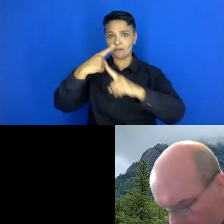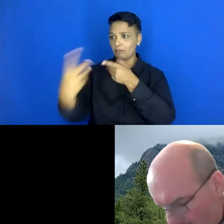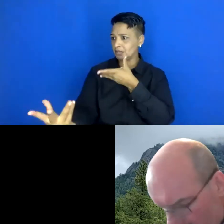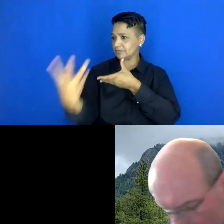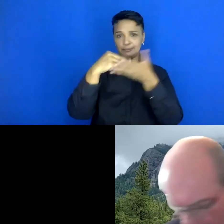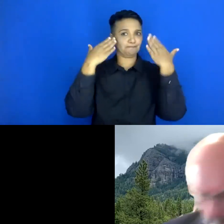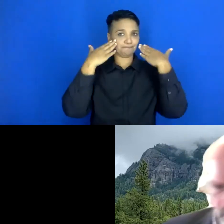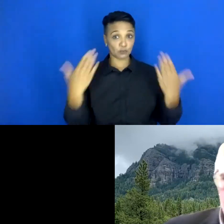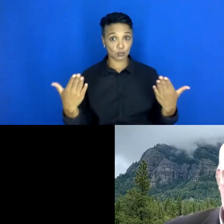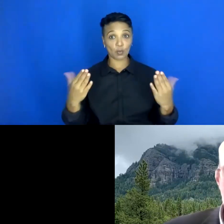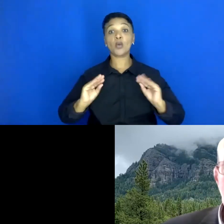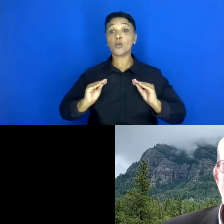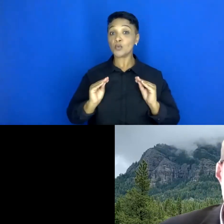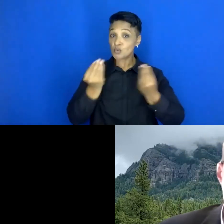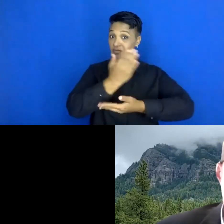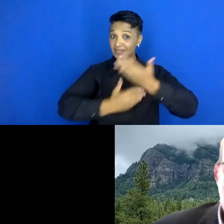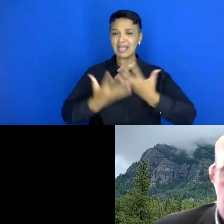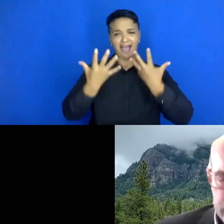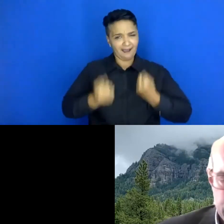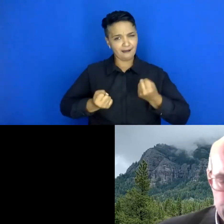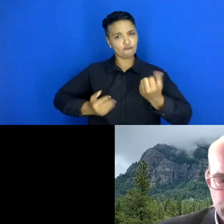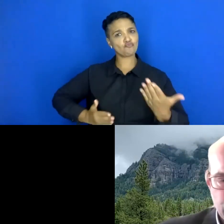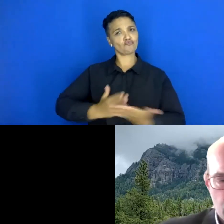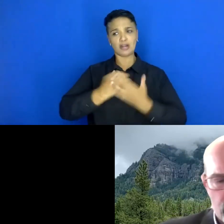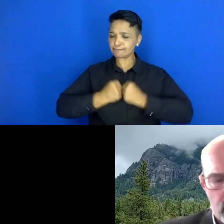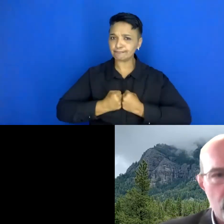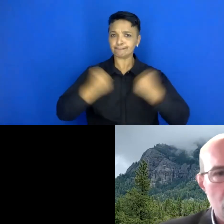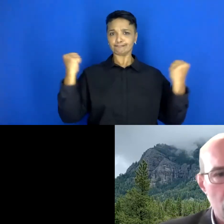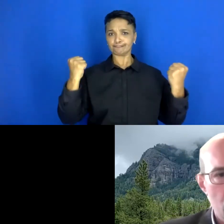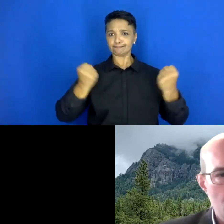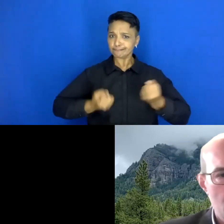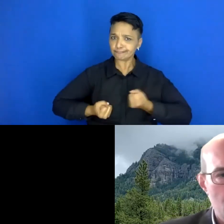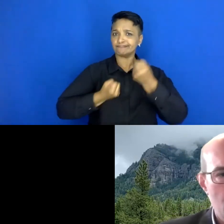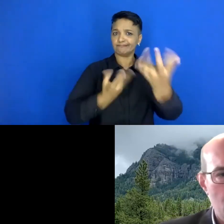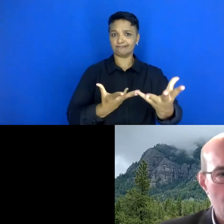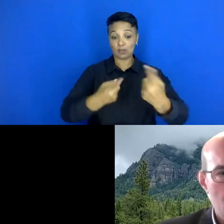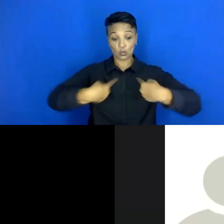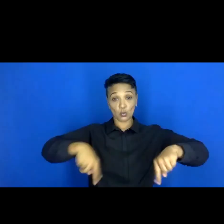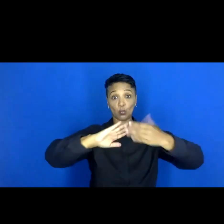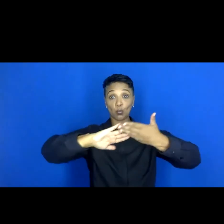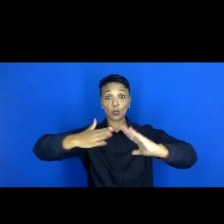have a right to be heard and we as a society have an obligation to inform use of these rights